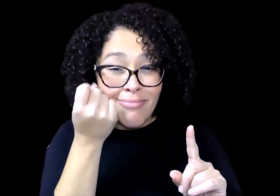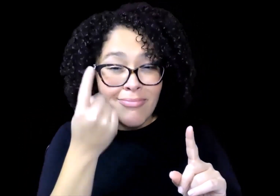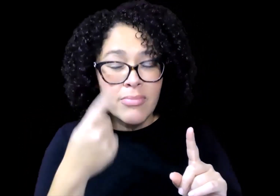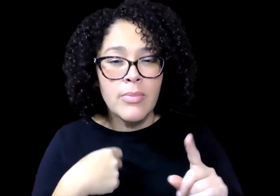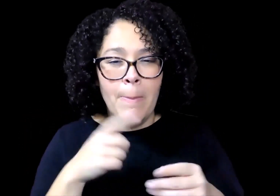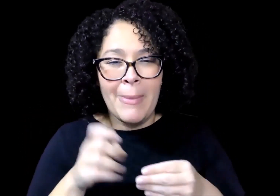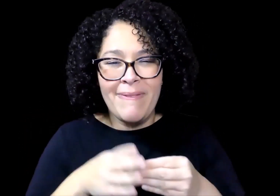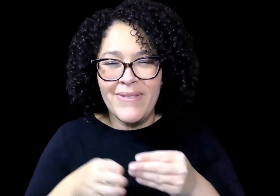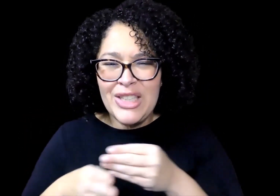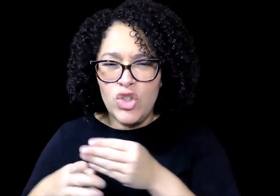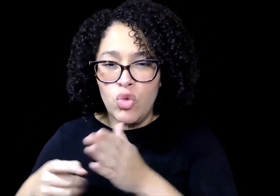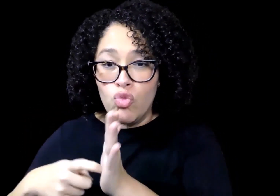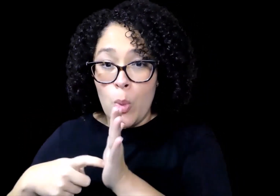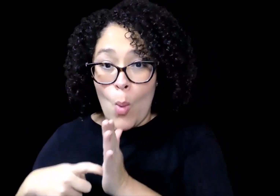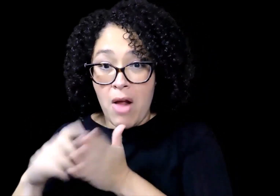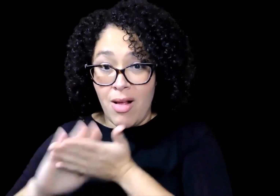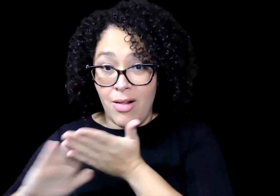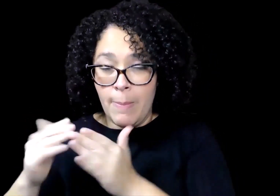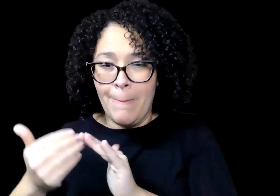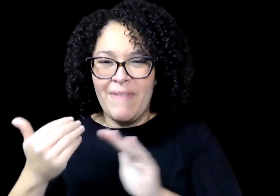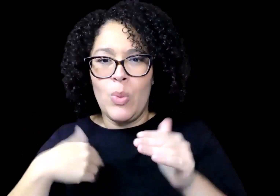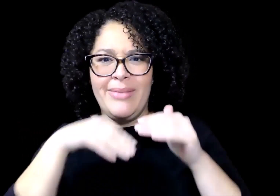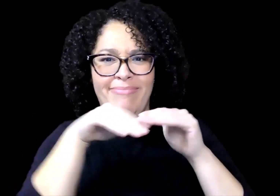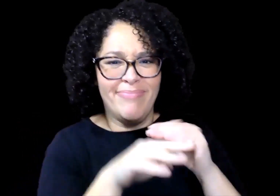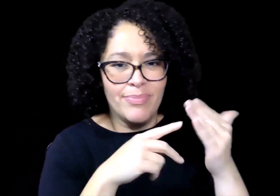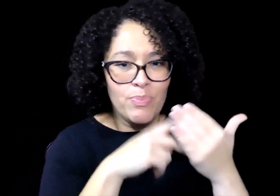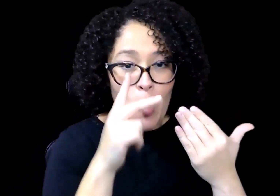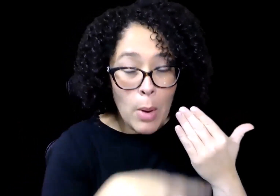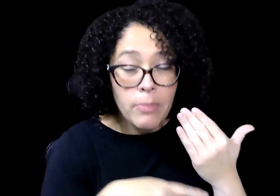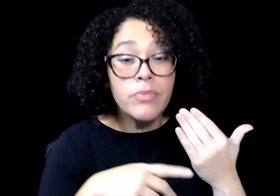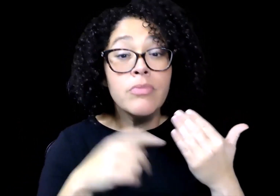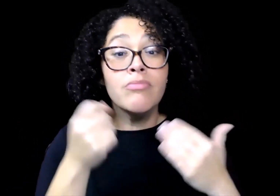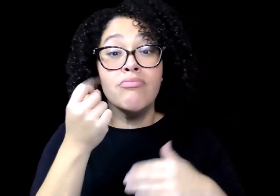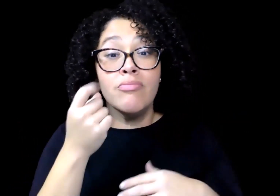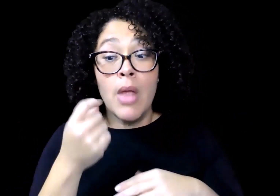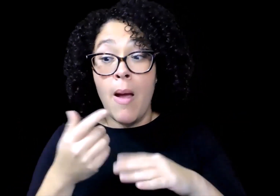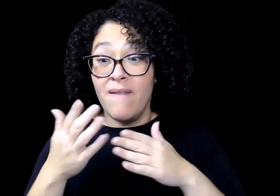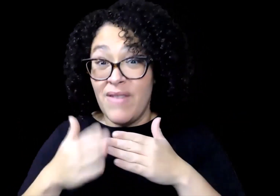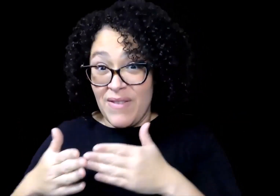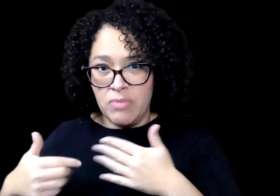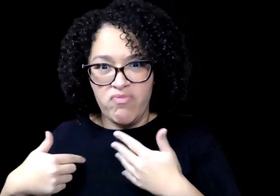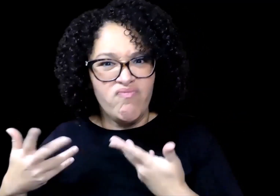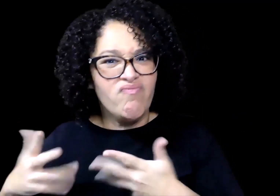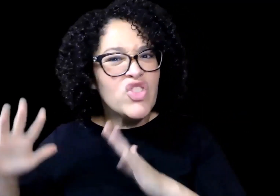in college you had to take certain required courses before you got in which I did